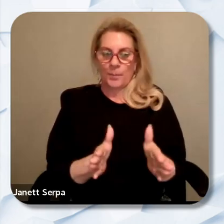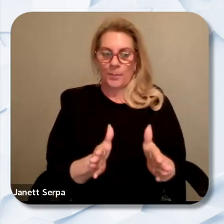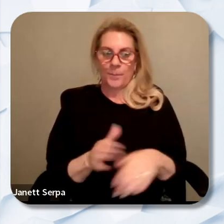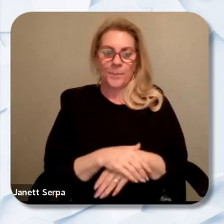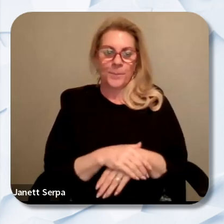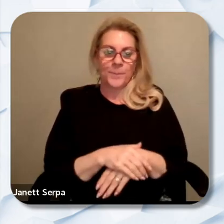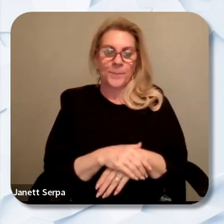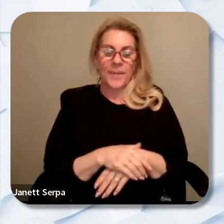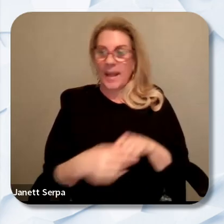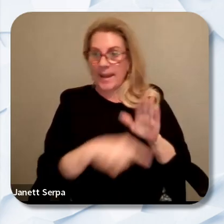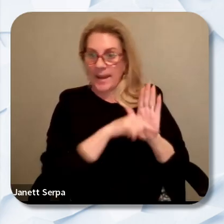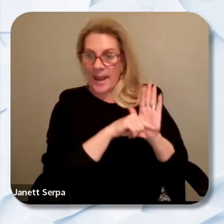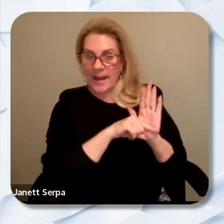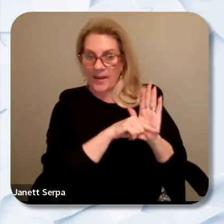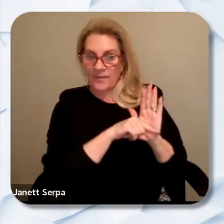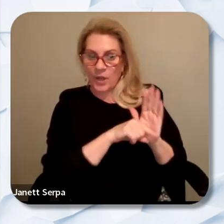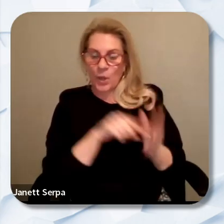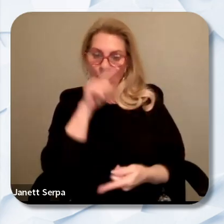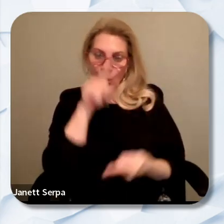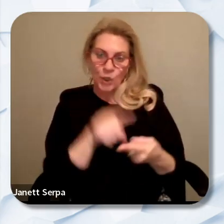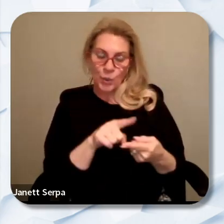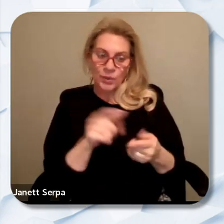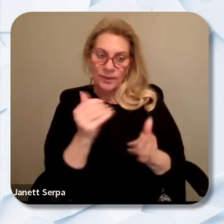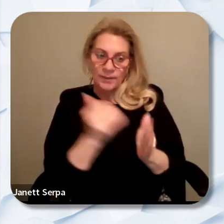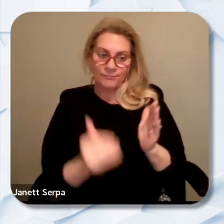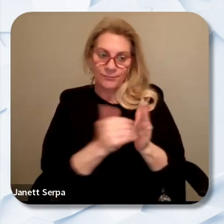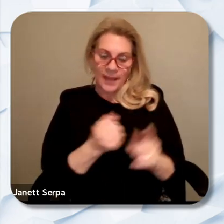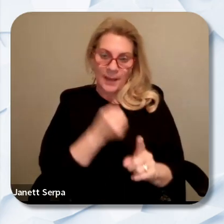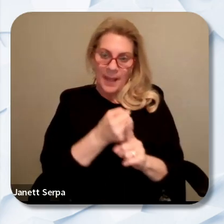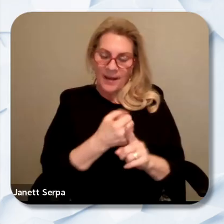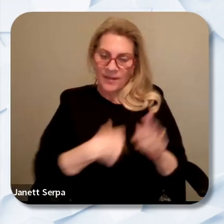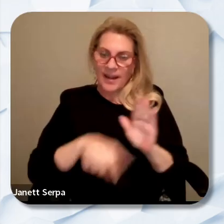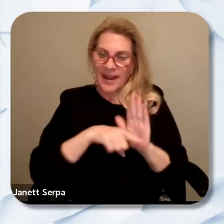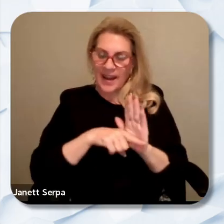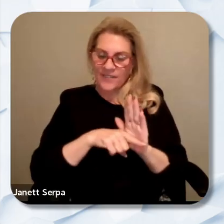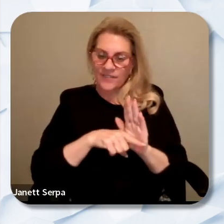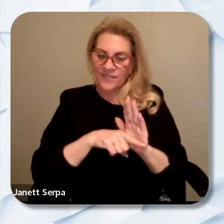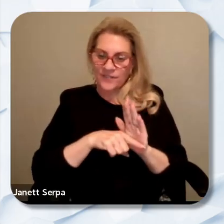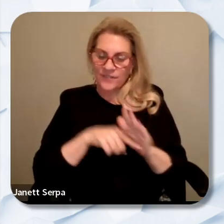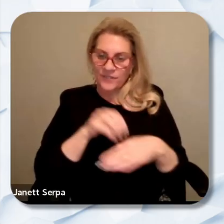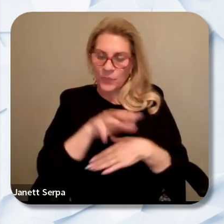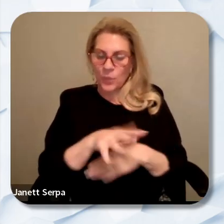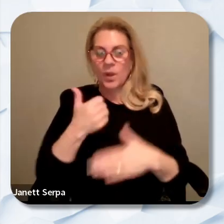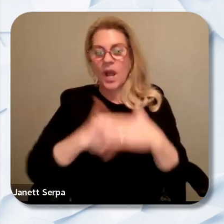Under negative climate reducing frequency and impact of negativity. Under educator or teacher